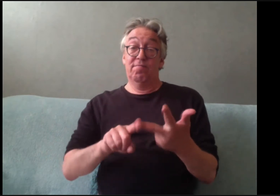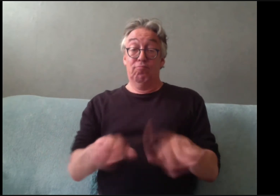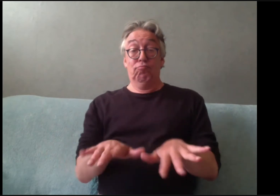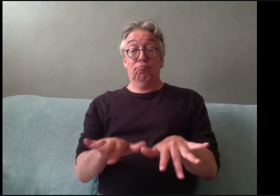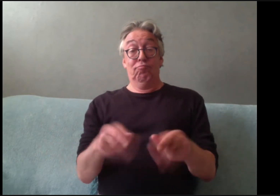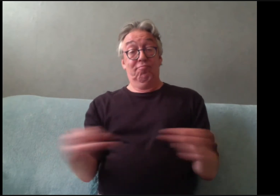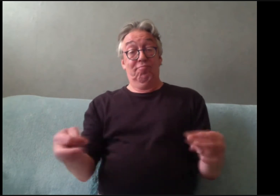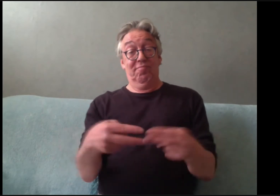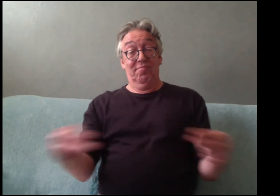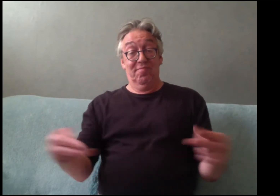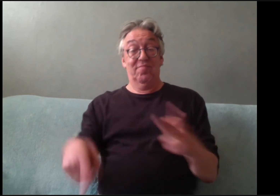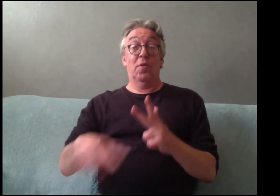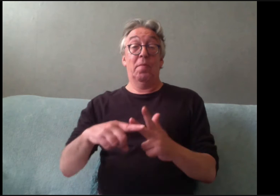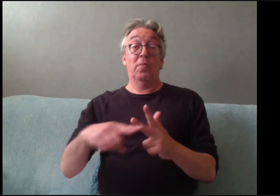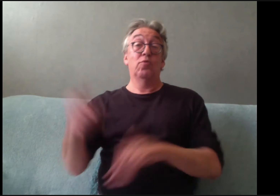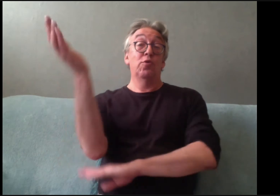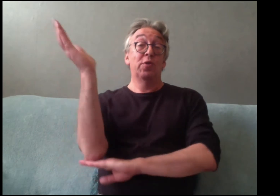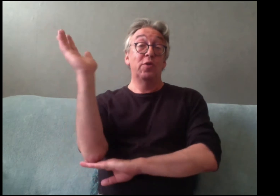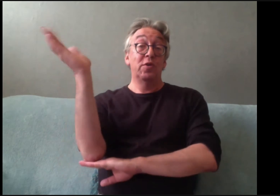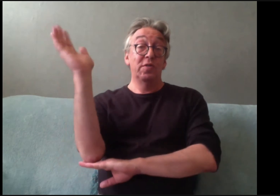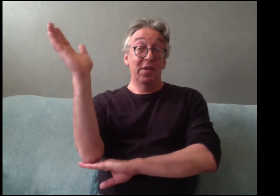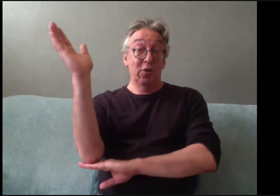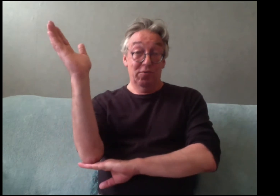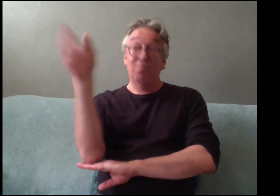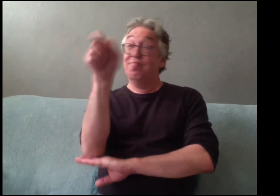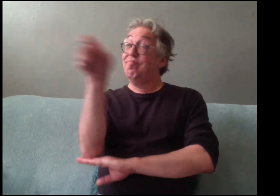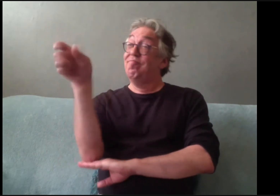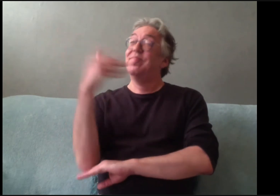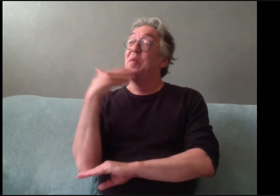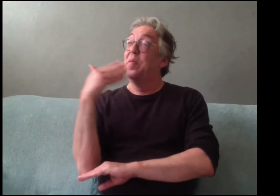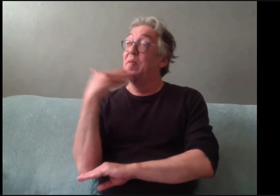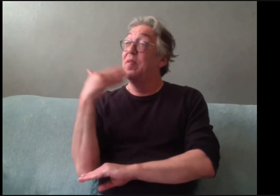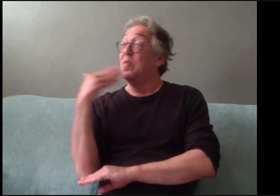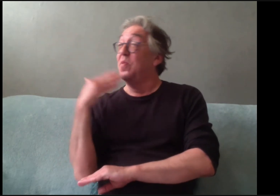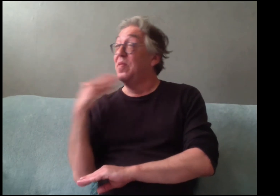And for the ongoing work with regards to the response to the pandemic.